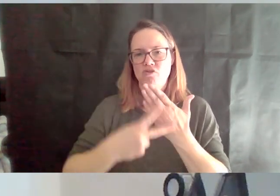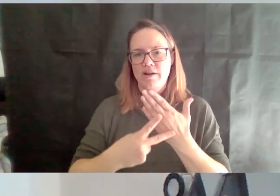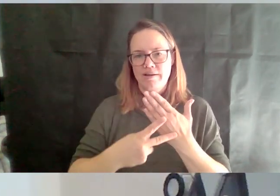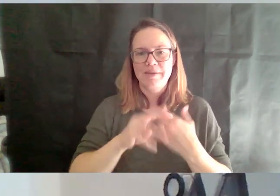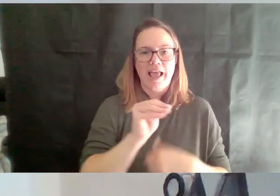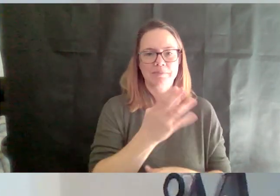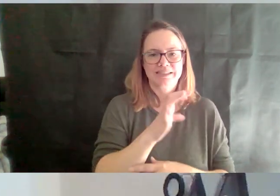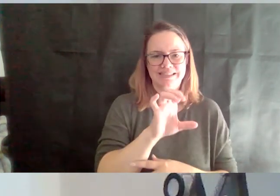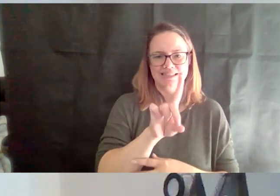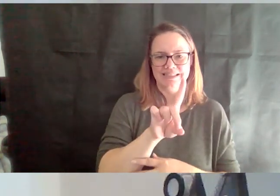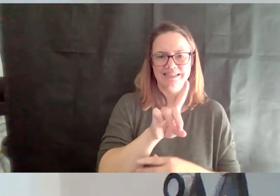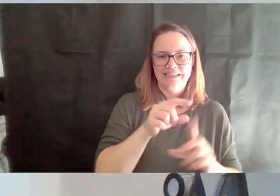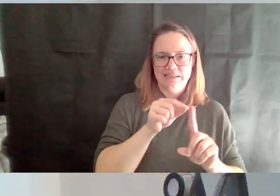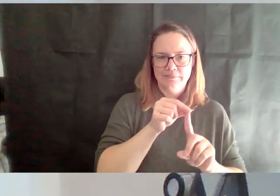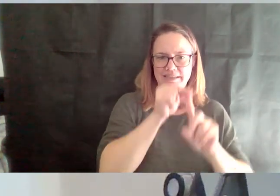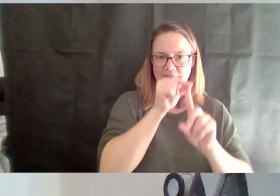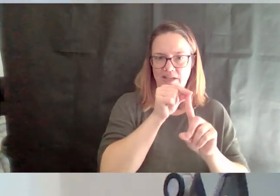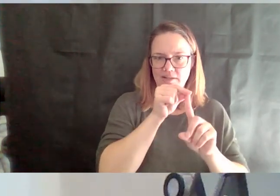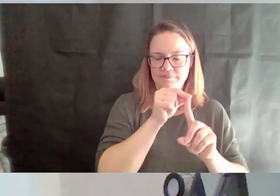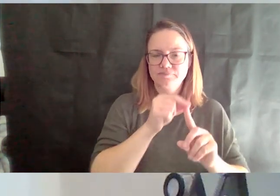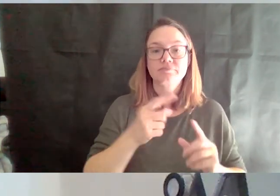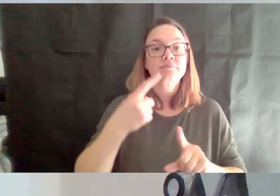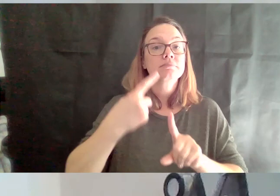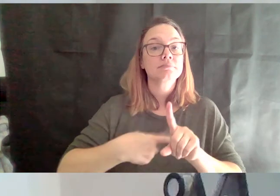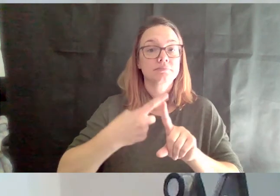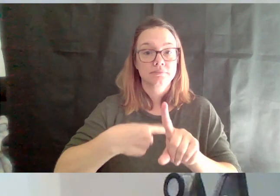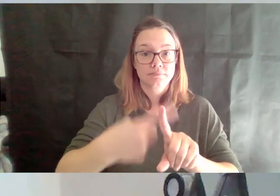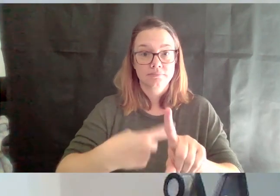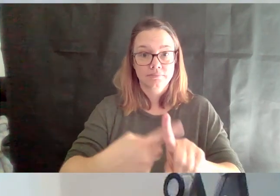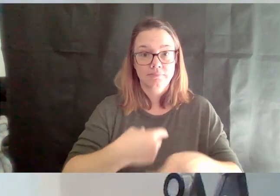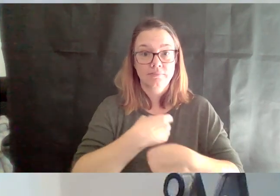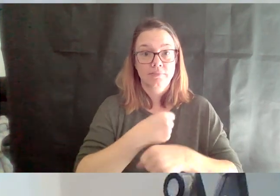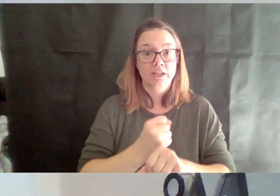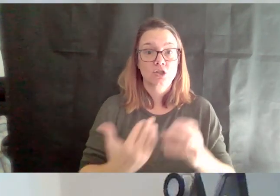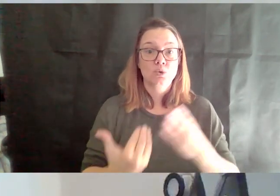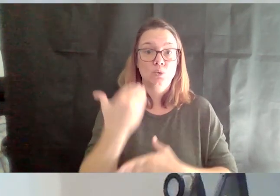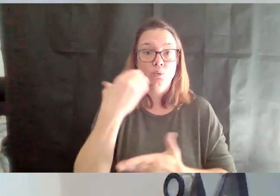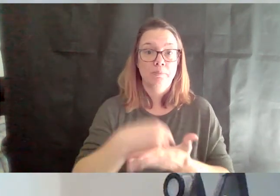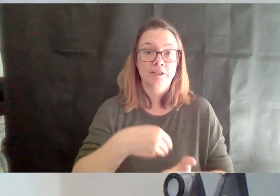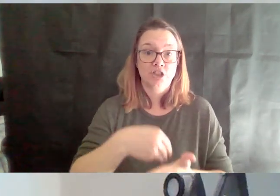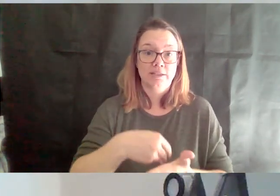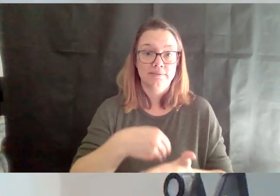So what we do is every month, we create a new budget,